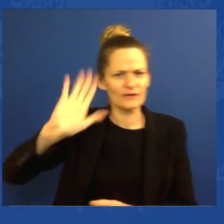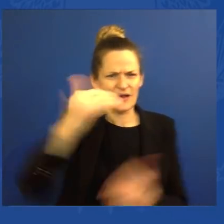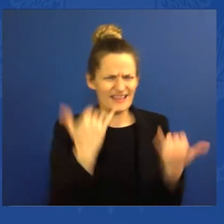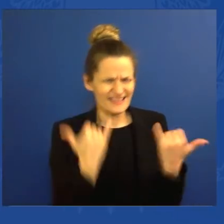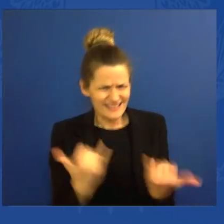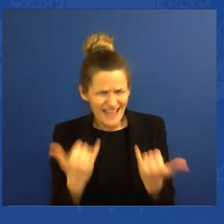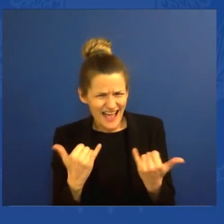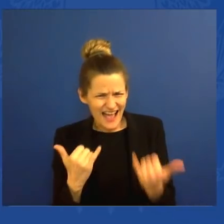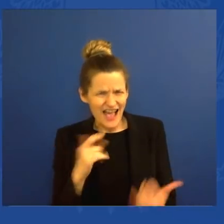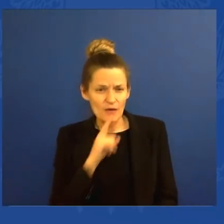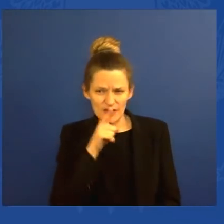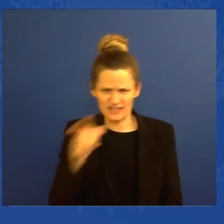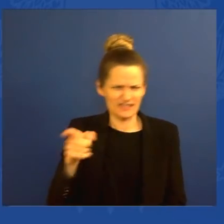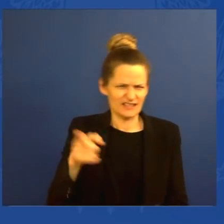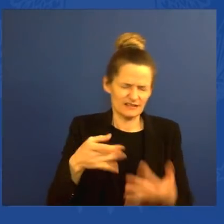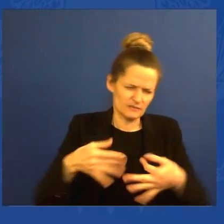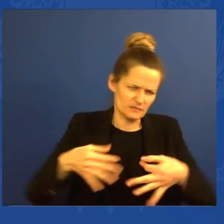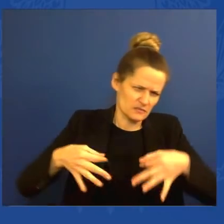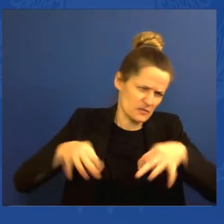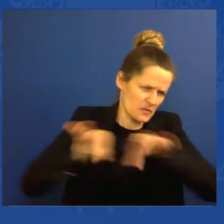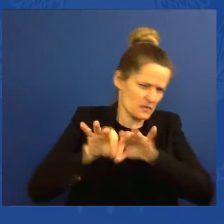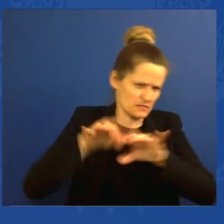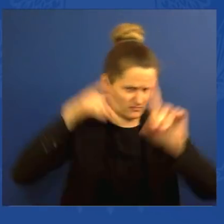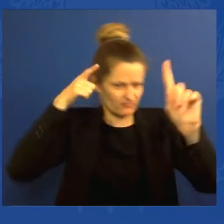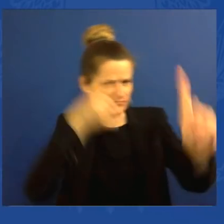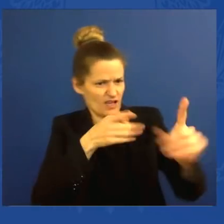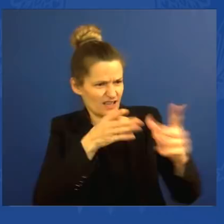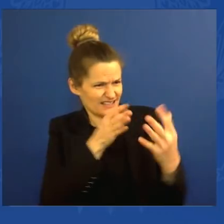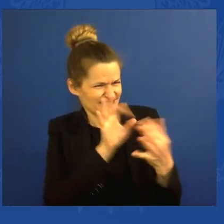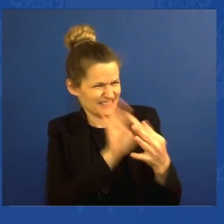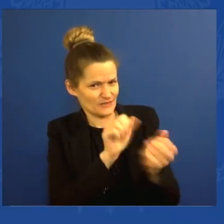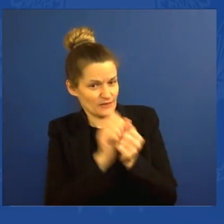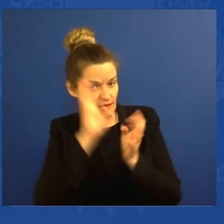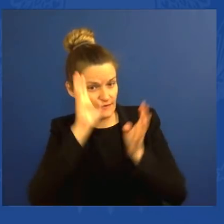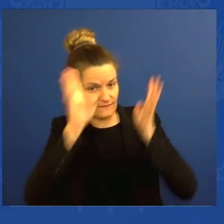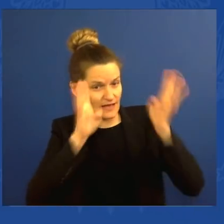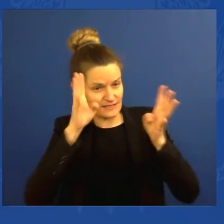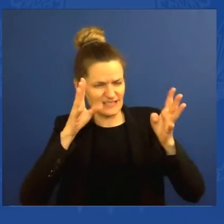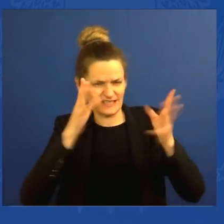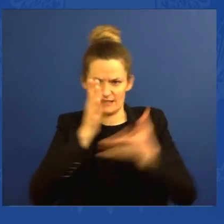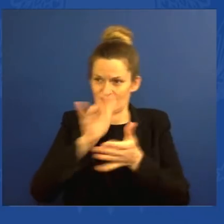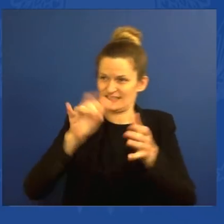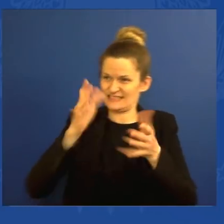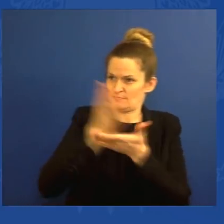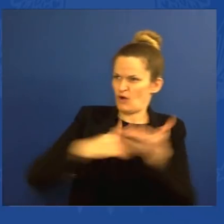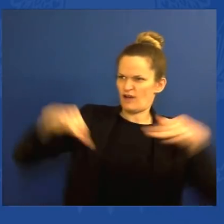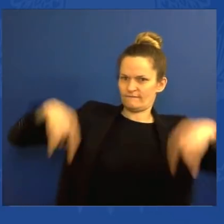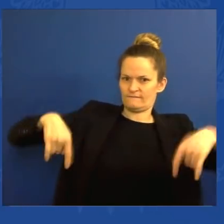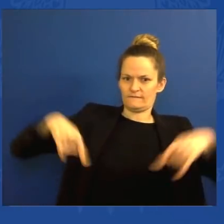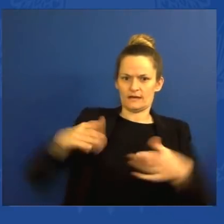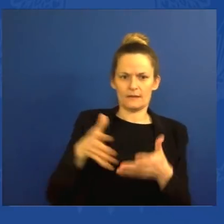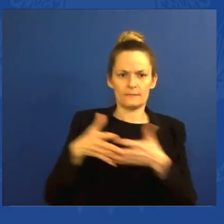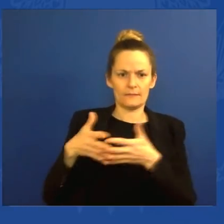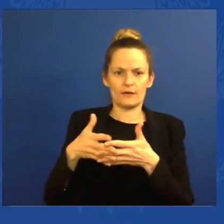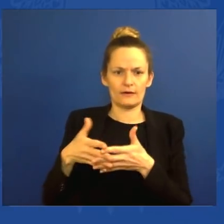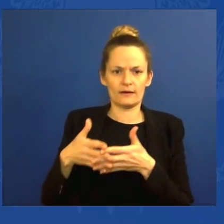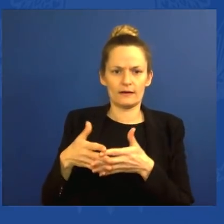when you consider the environmental and the technical challenges that we face as a society. So, I think it's critically important